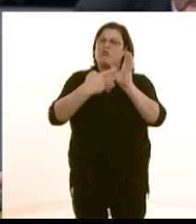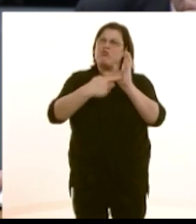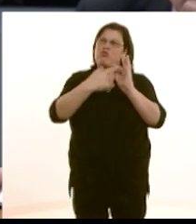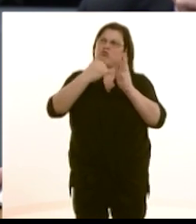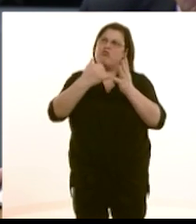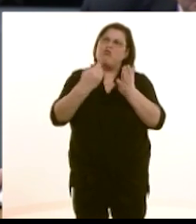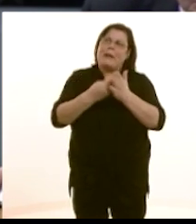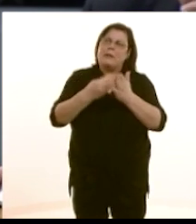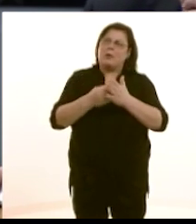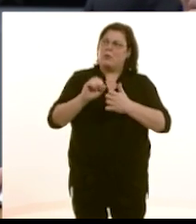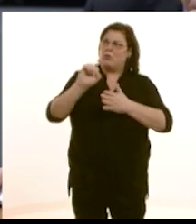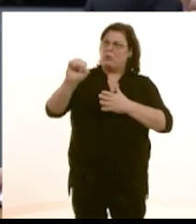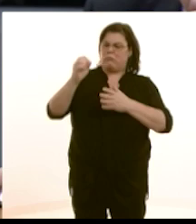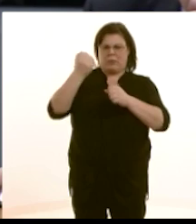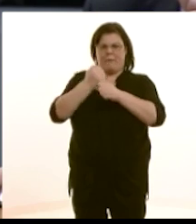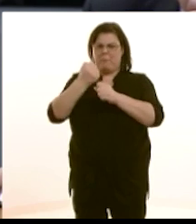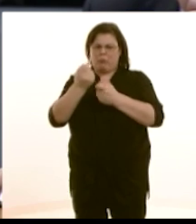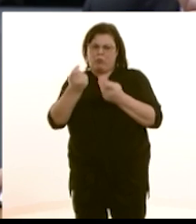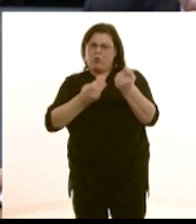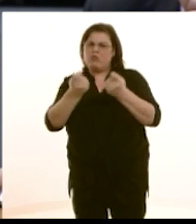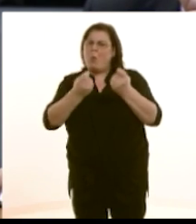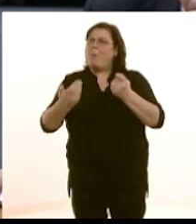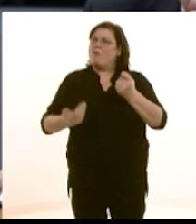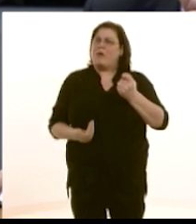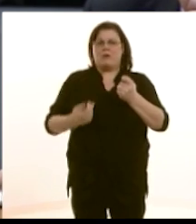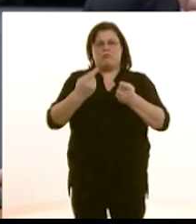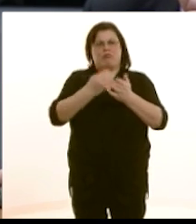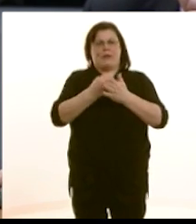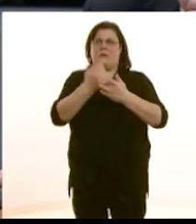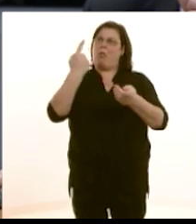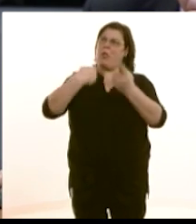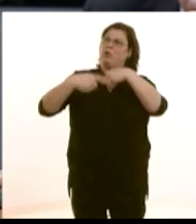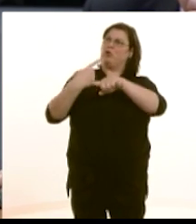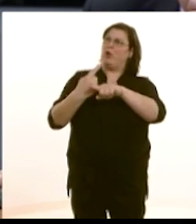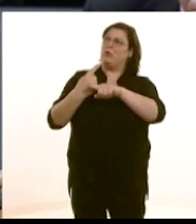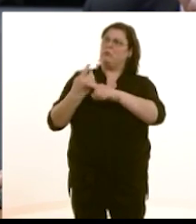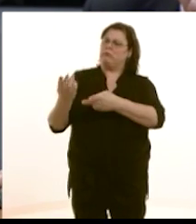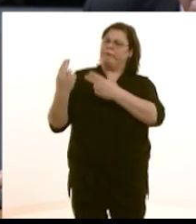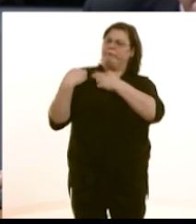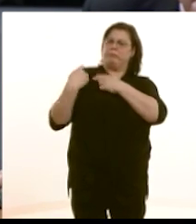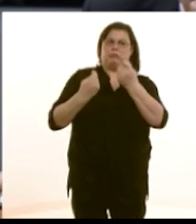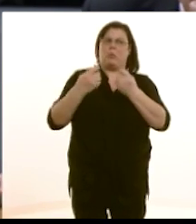full control of business rates since last year. In November of this year, you told me